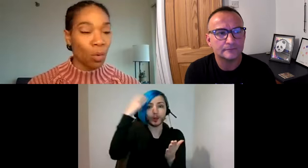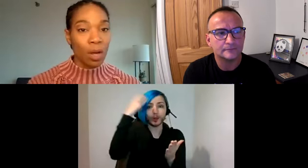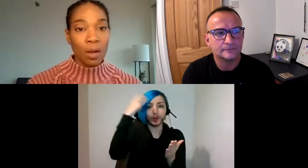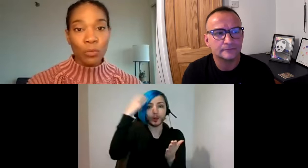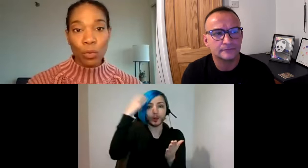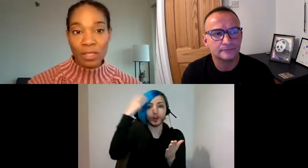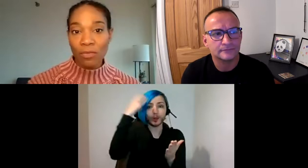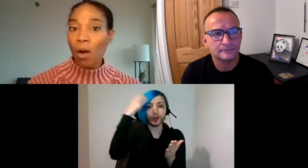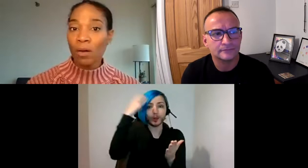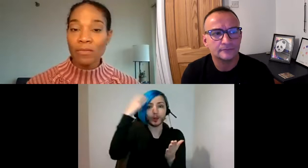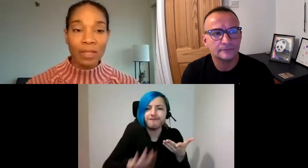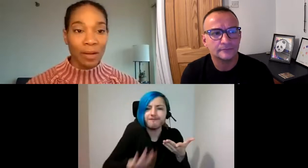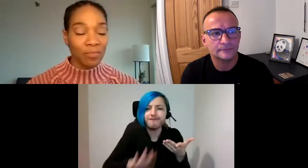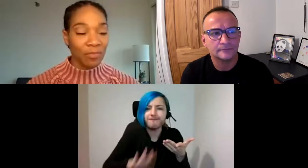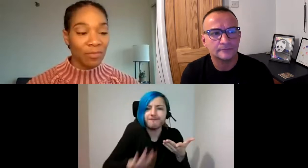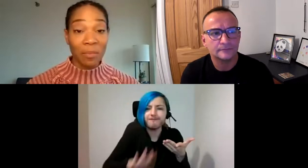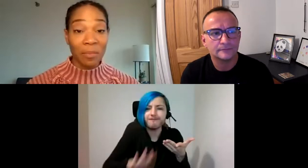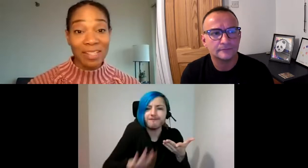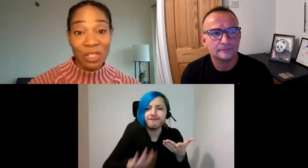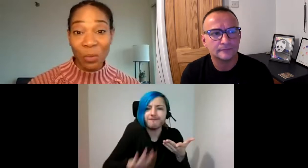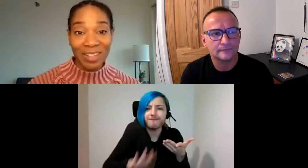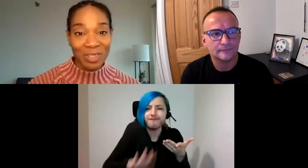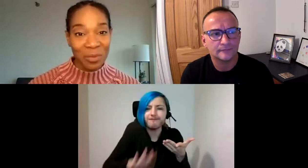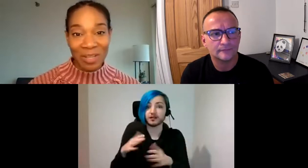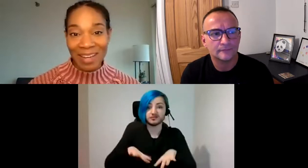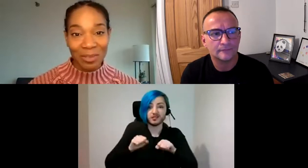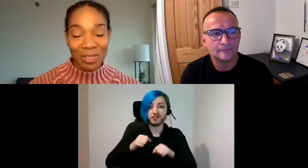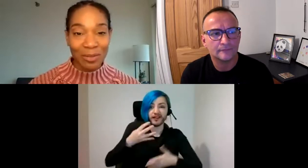evolved from the 1920s now to_the 2020s its interesting